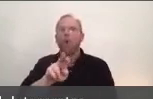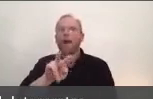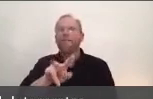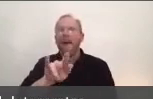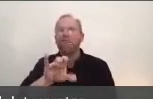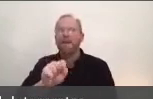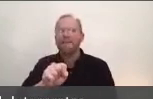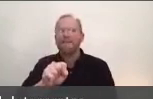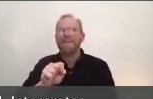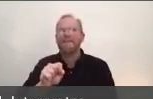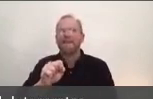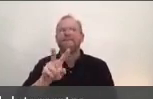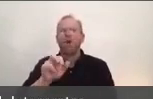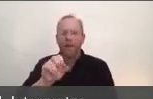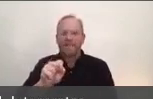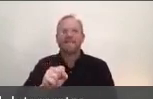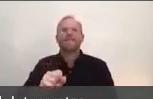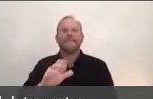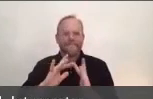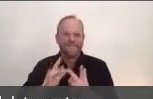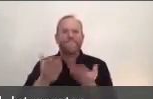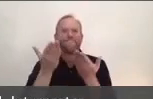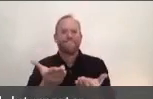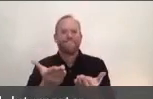at MarinHHS.org/coronavirus